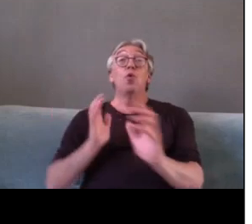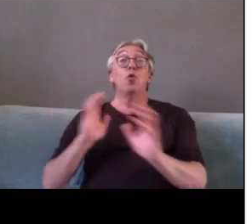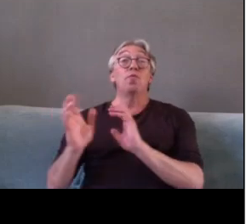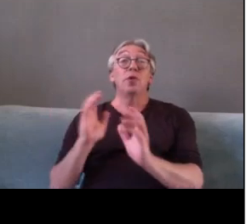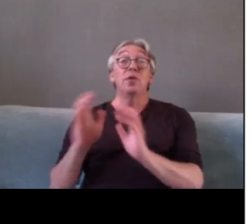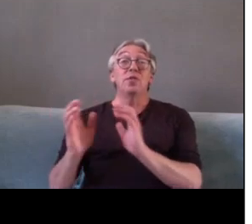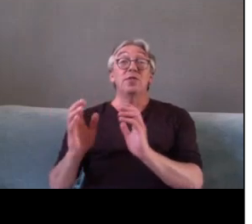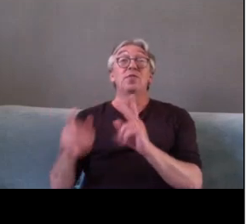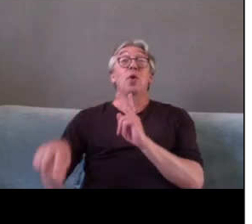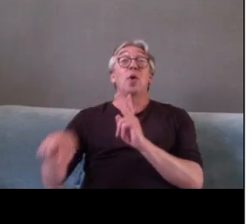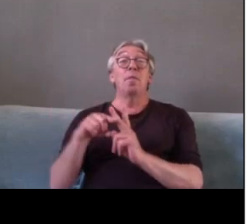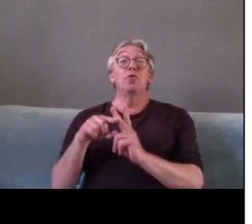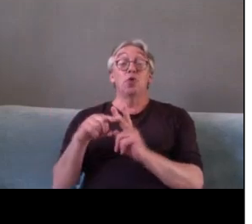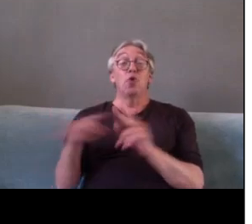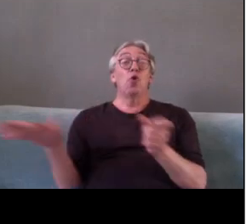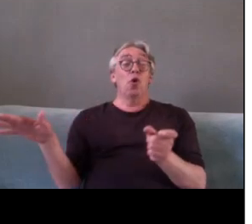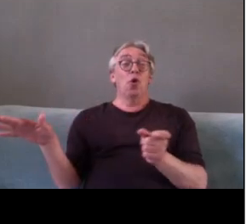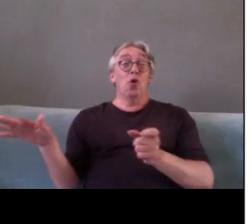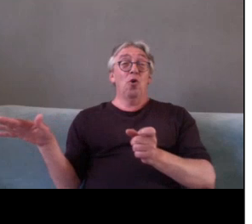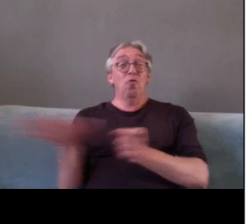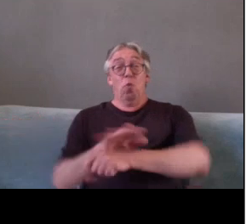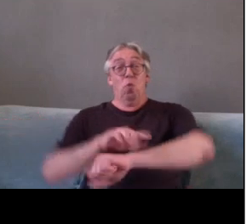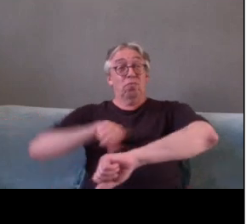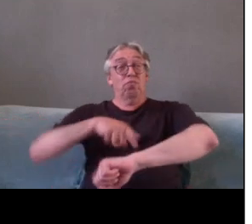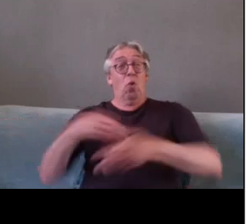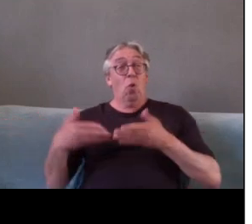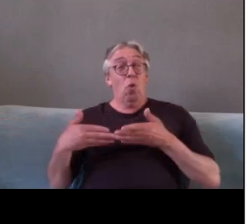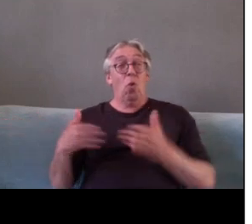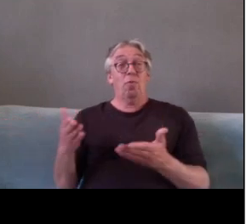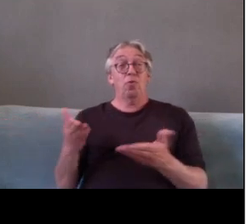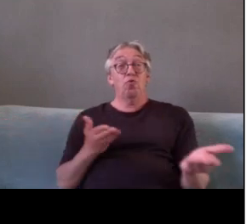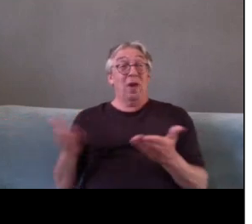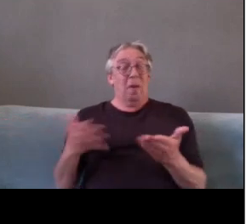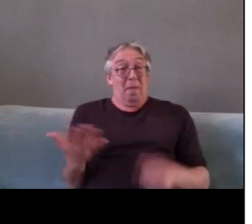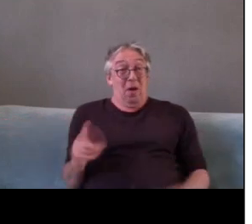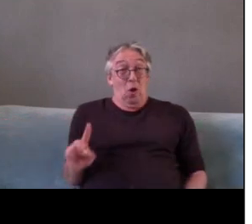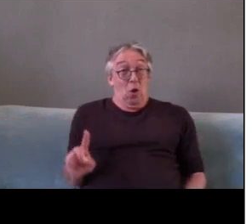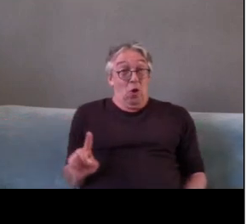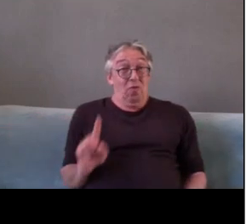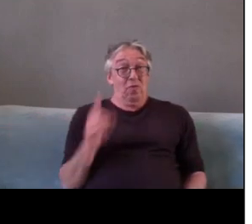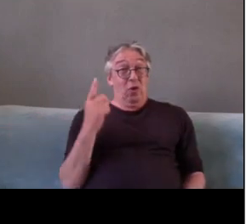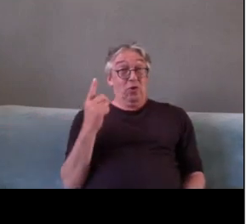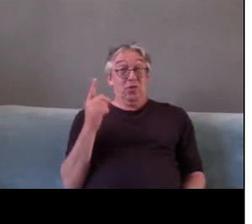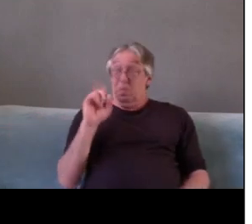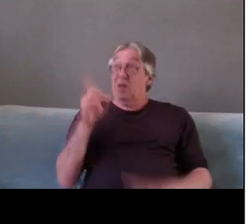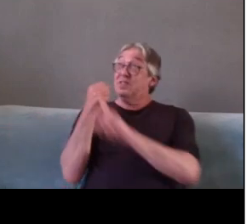to become reality, should the first step be to advocate for a general swift on telephony-based services